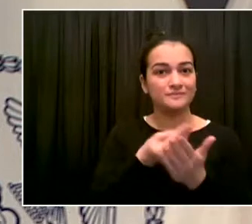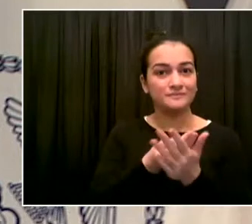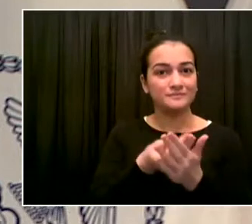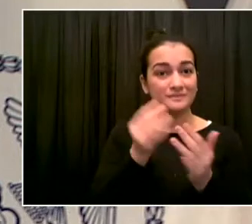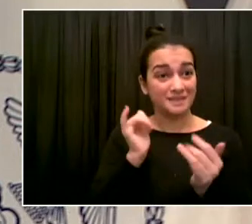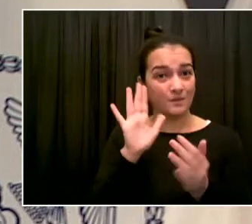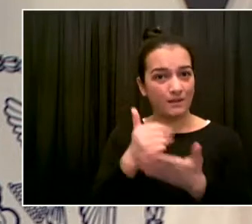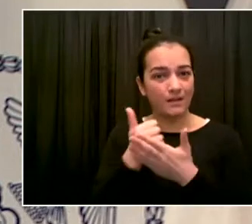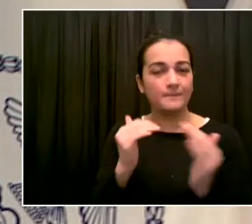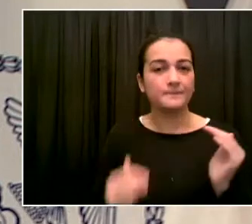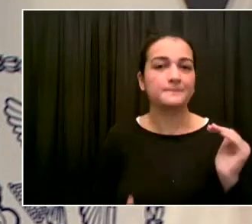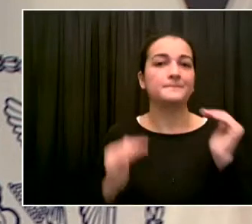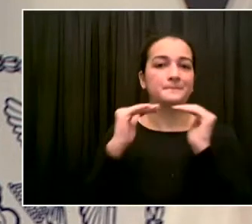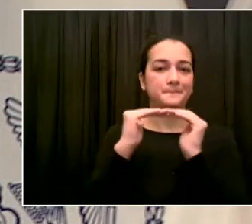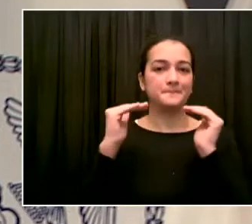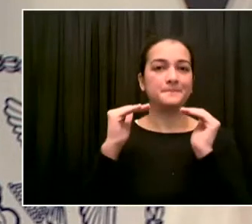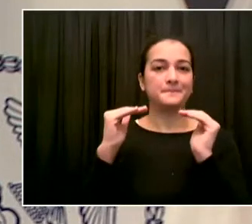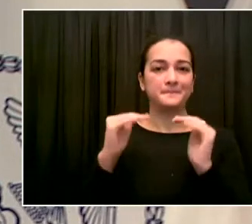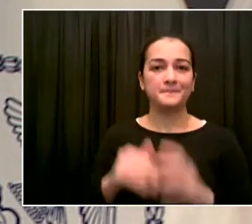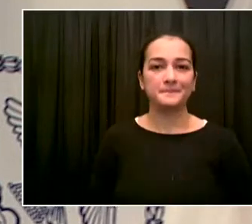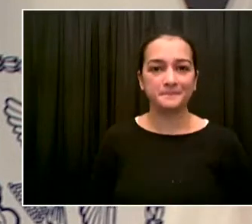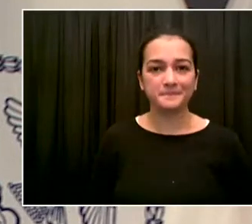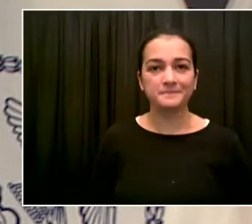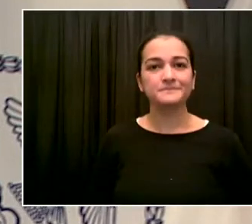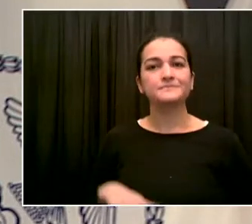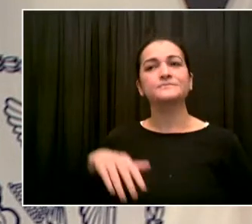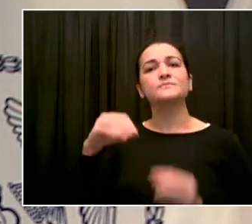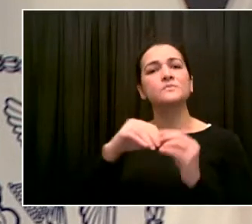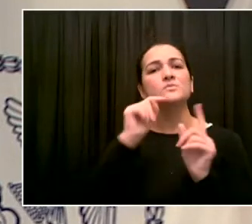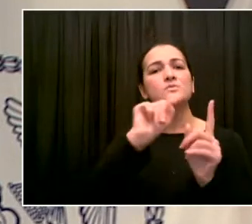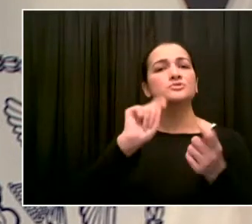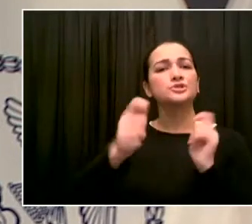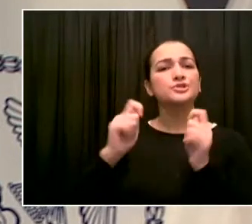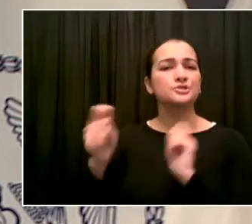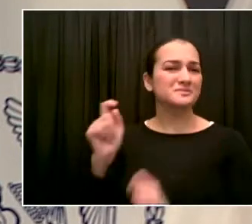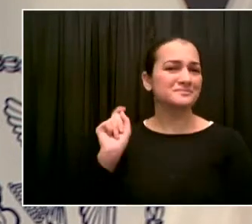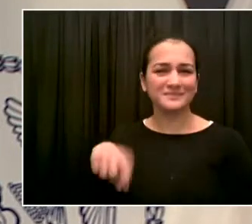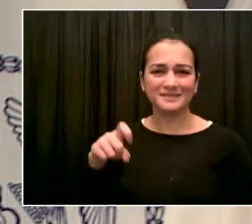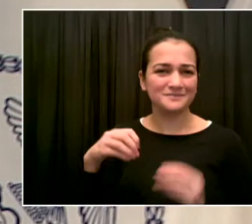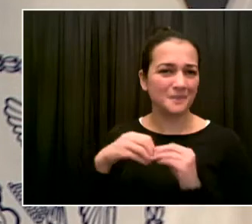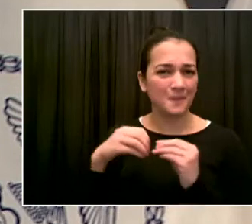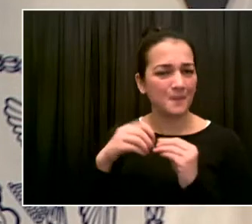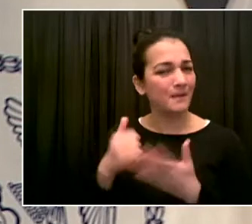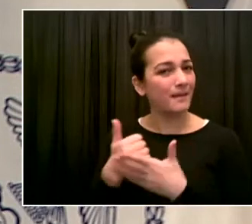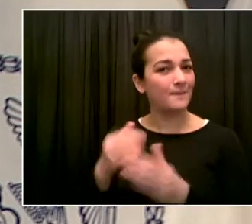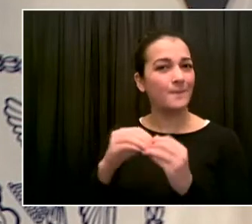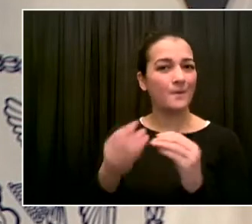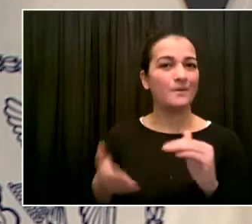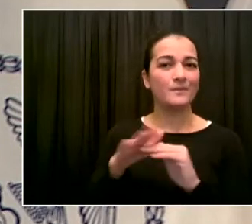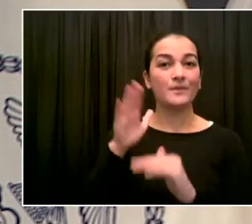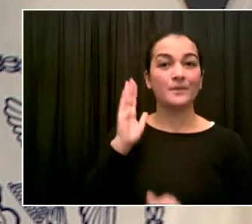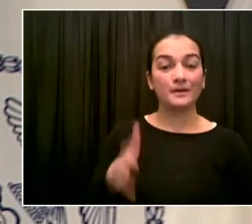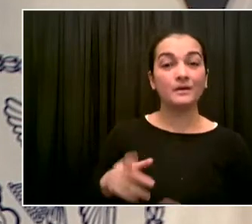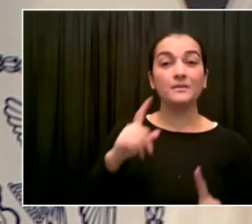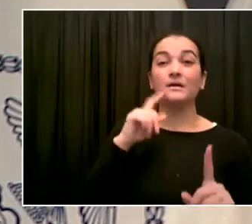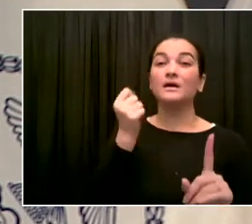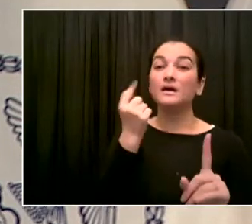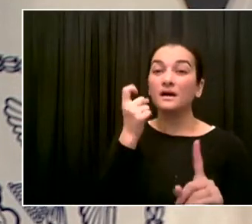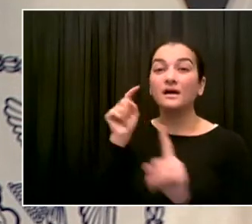INEQUALITY ON AN ECONOMIC LEVEL. AND WE HAVE HELPED ADDRESS IT ON OTHER LEVELS.